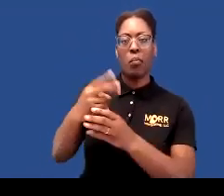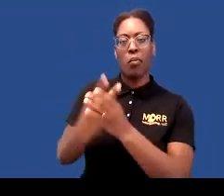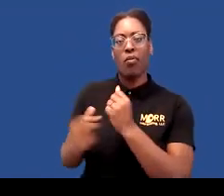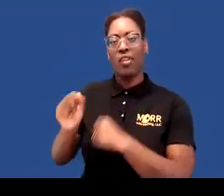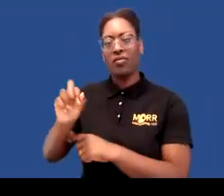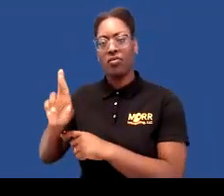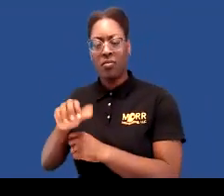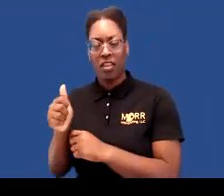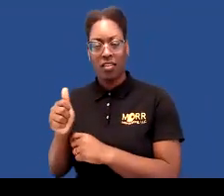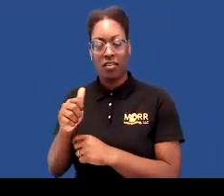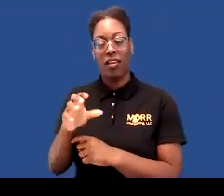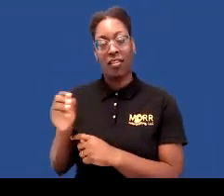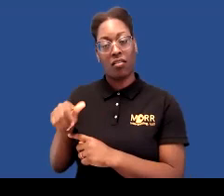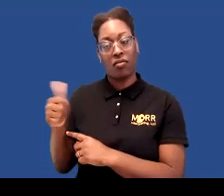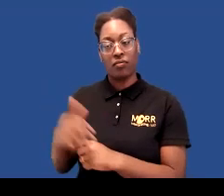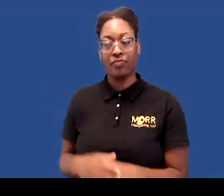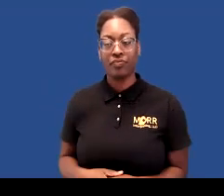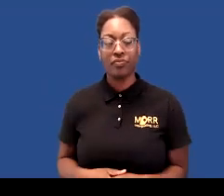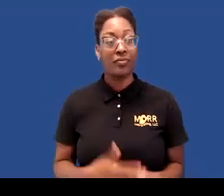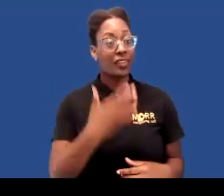"What are some of the similarities and differences